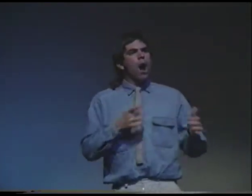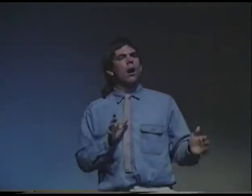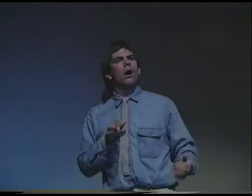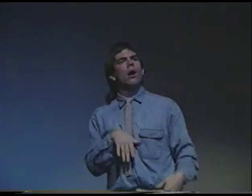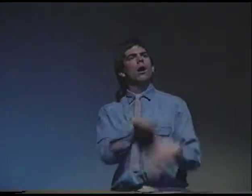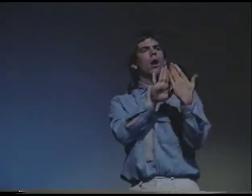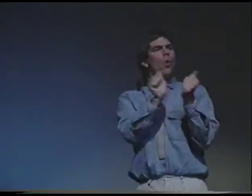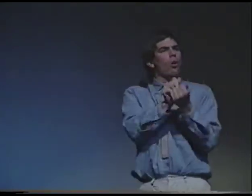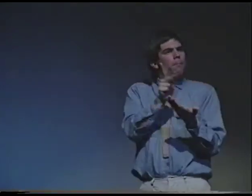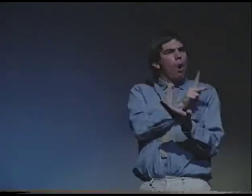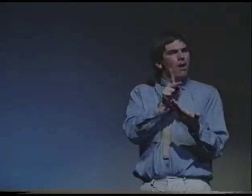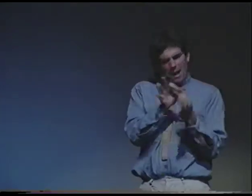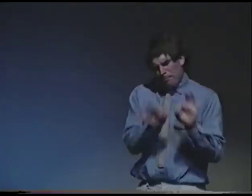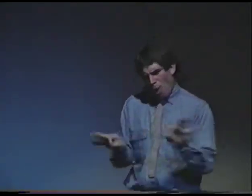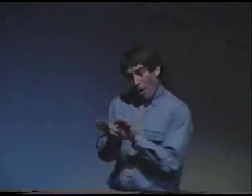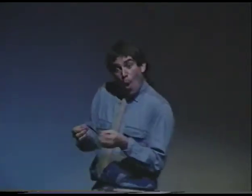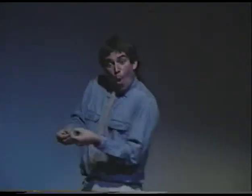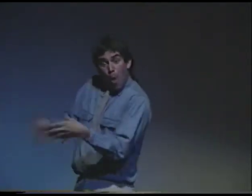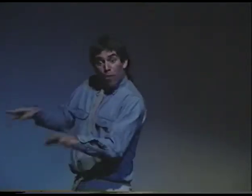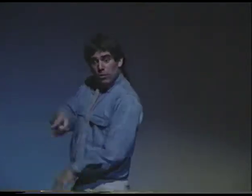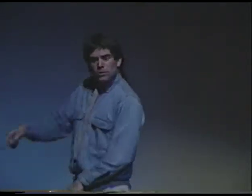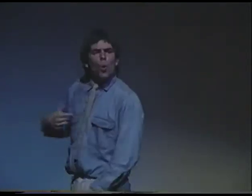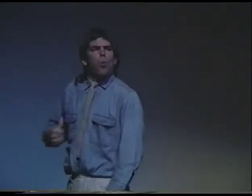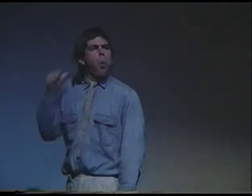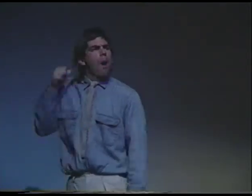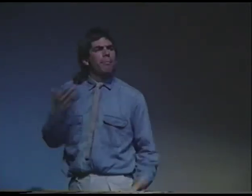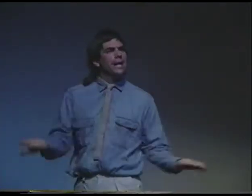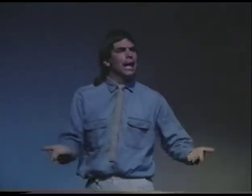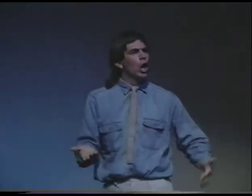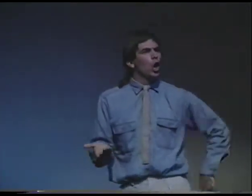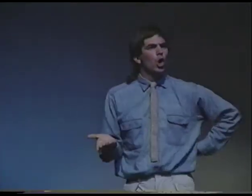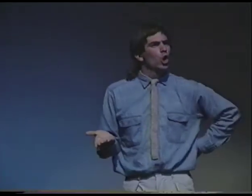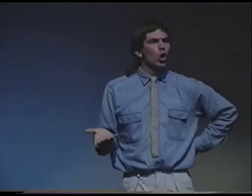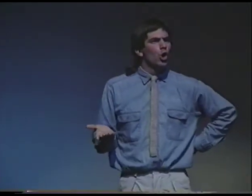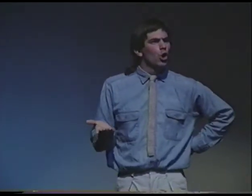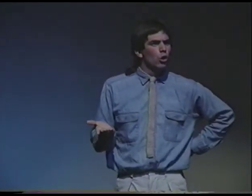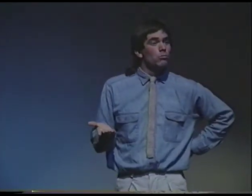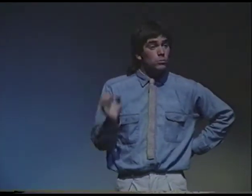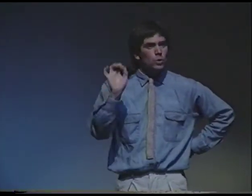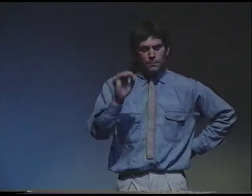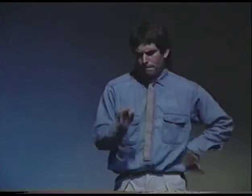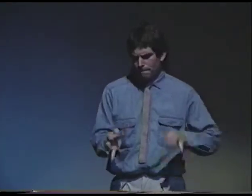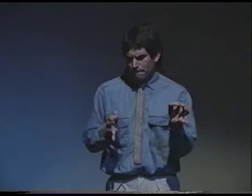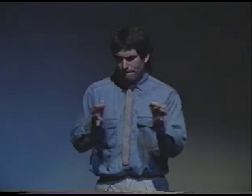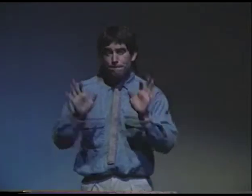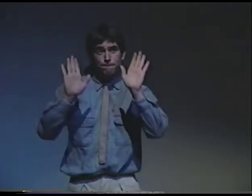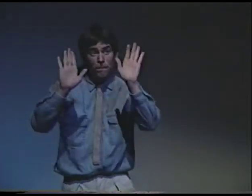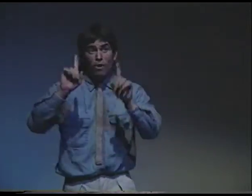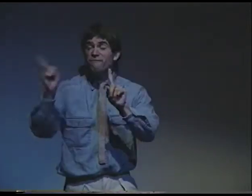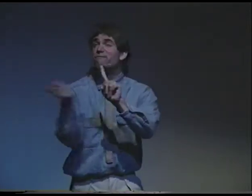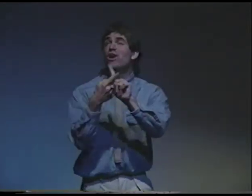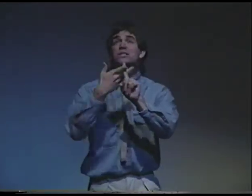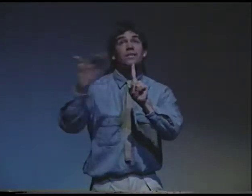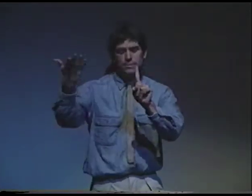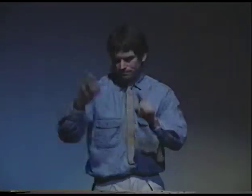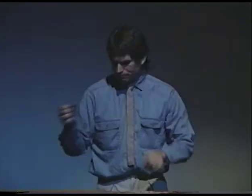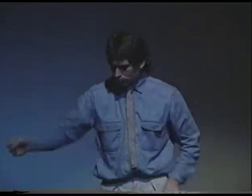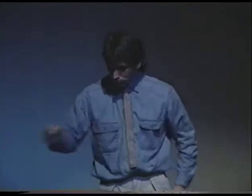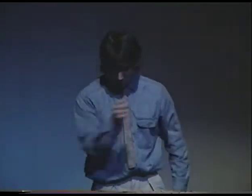I am, how I deal with poetry. Otherwise, I wouldn't be here.